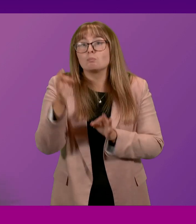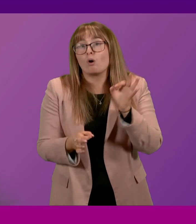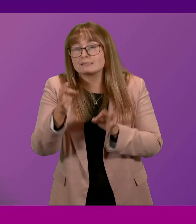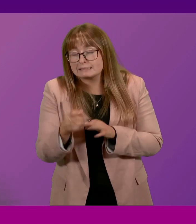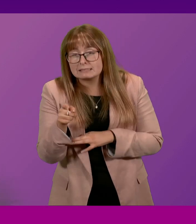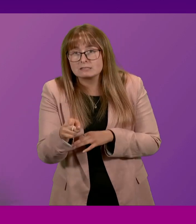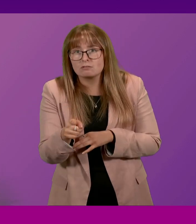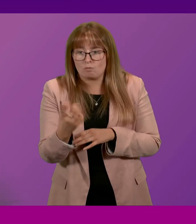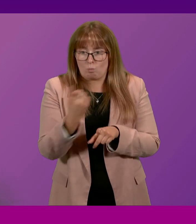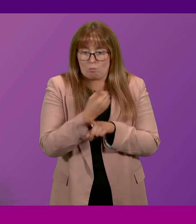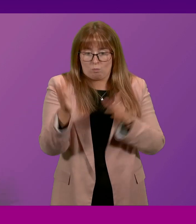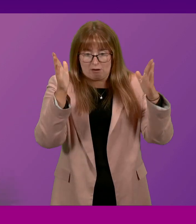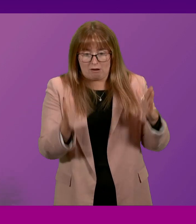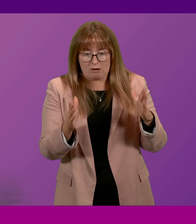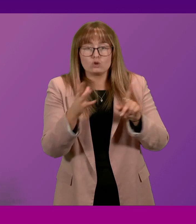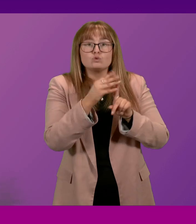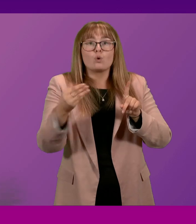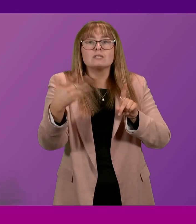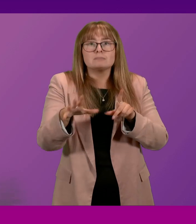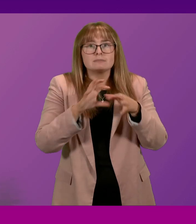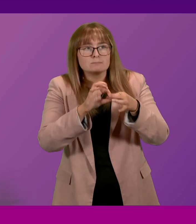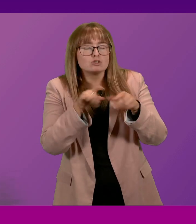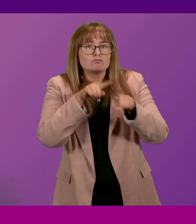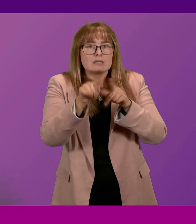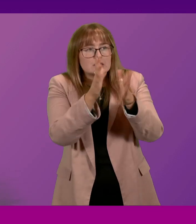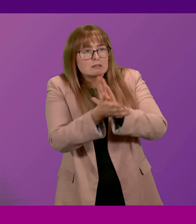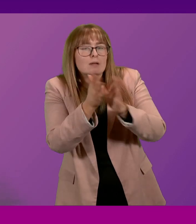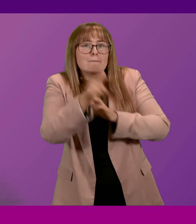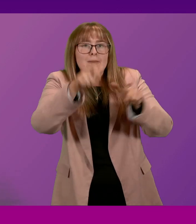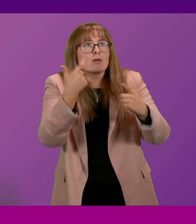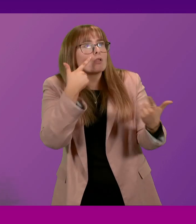All week, the Tories have been working to demonise people who seek asylum—to